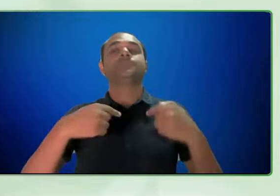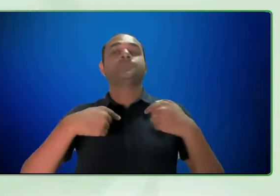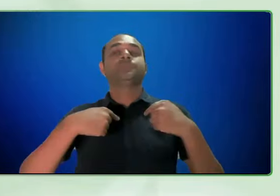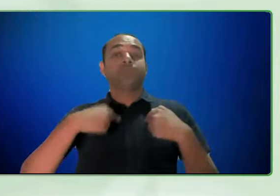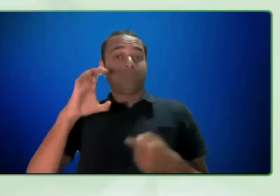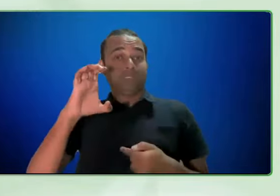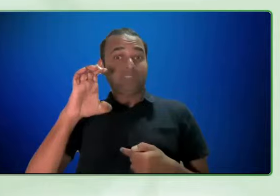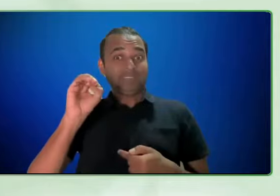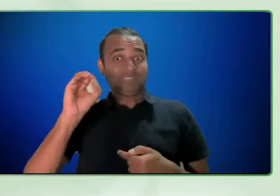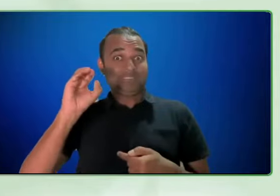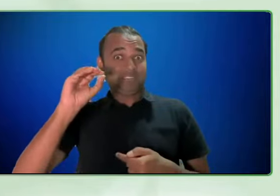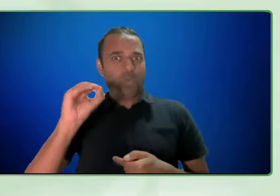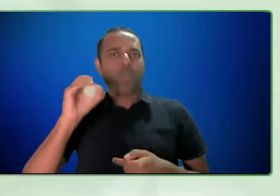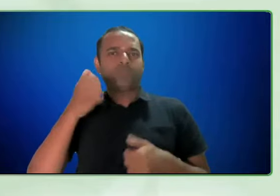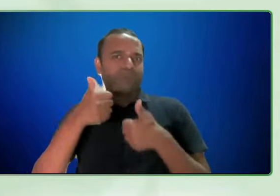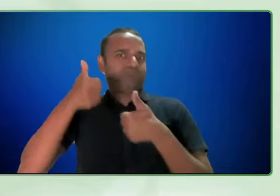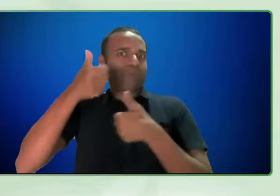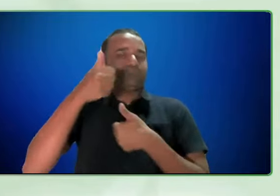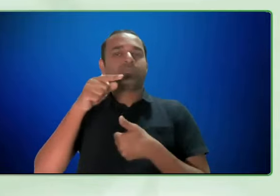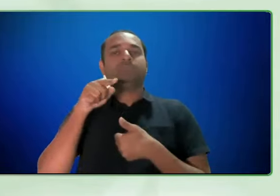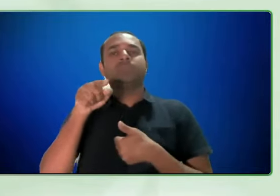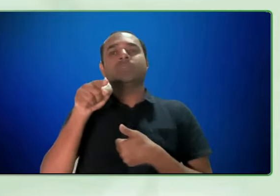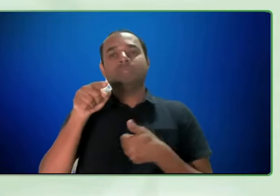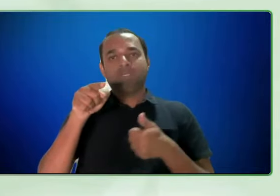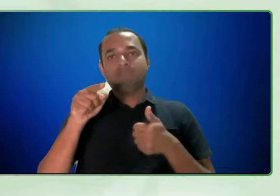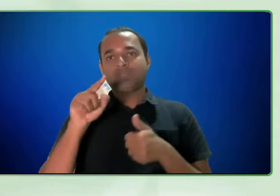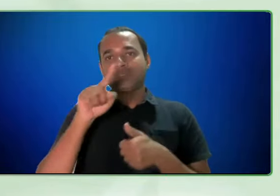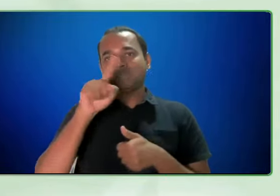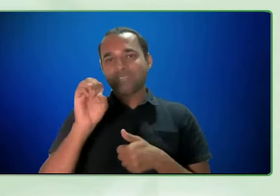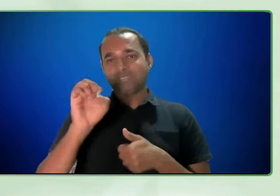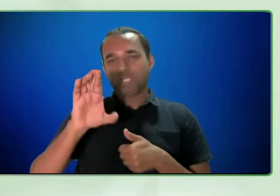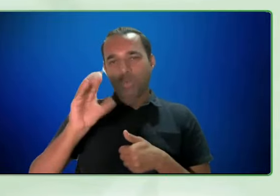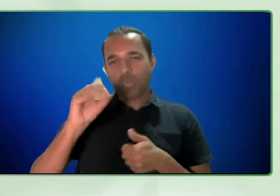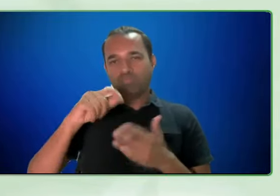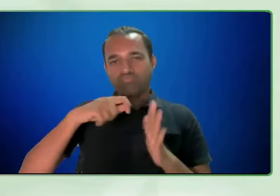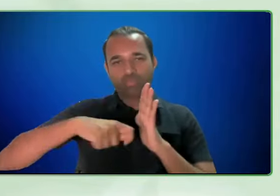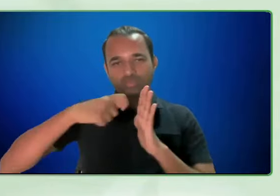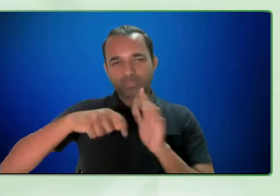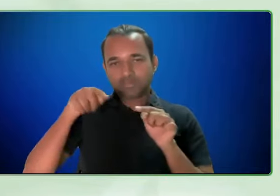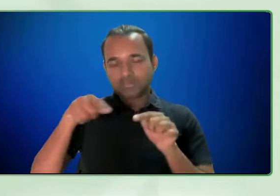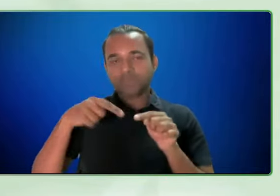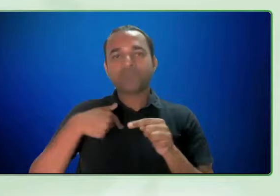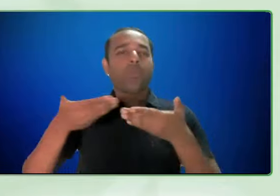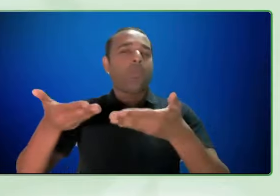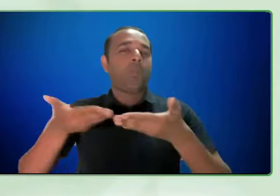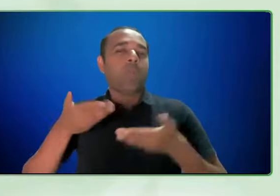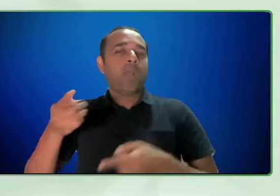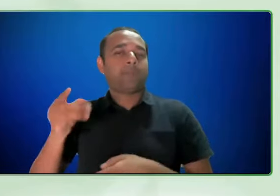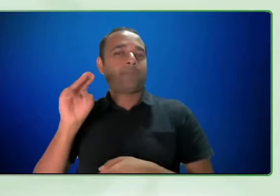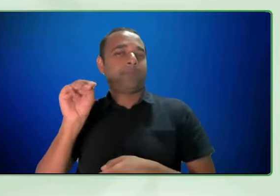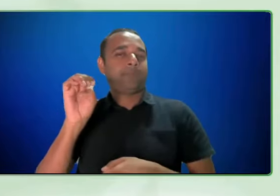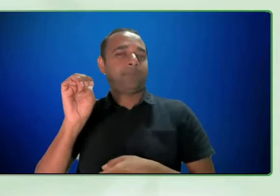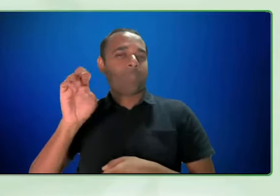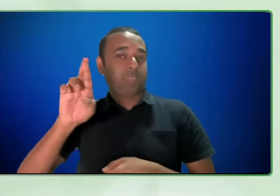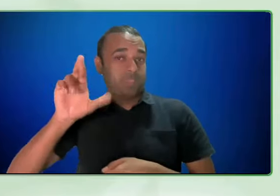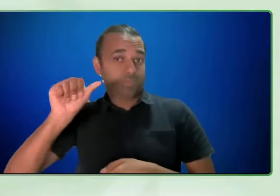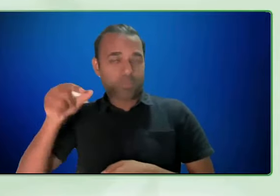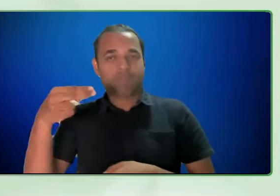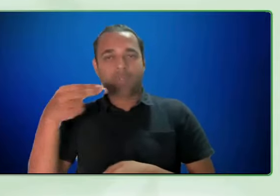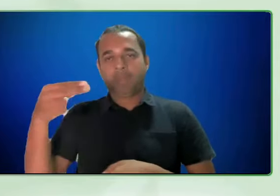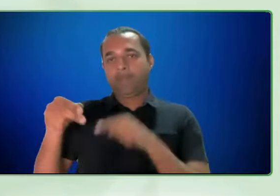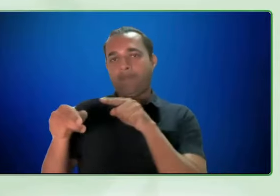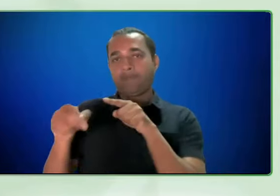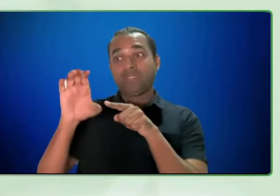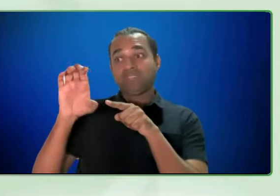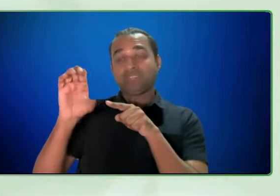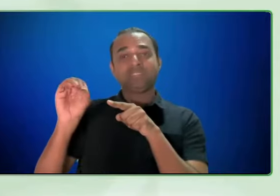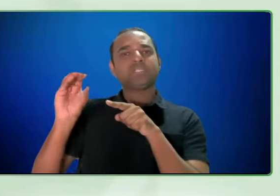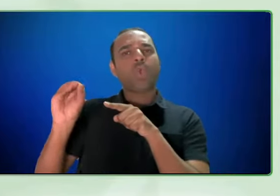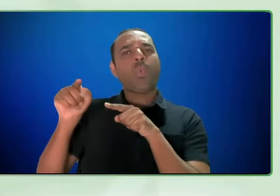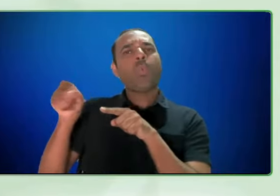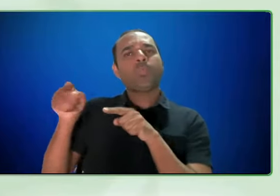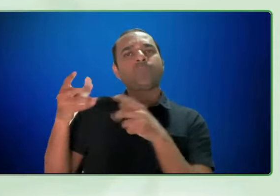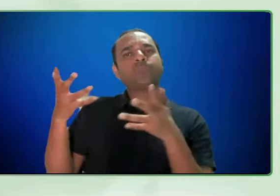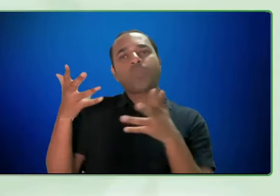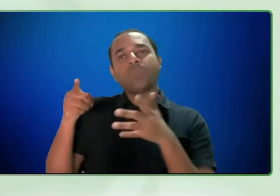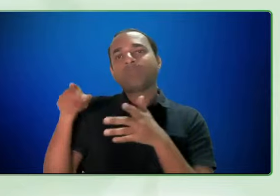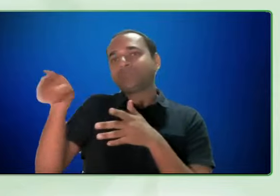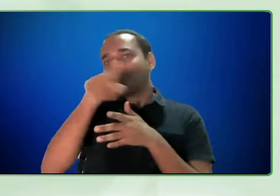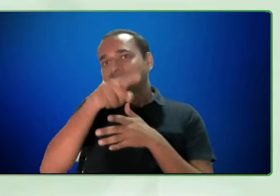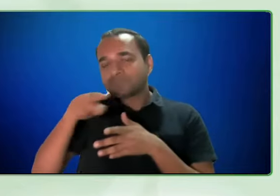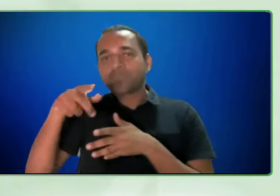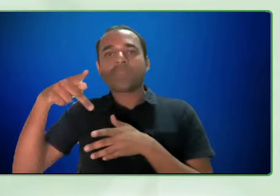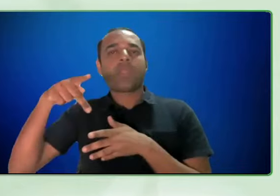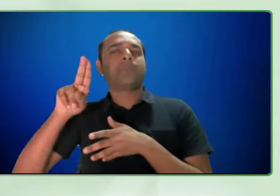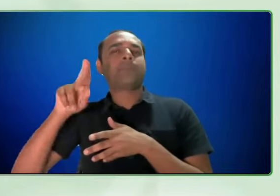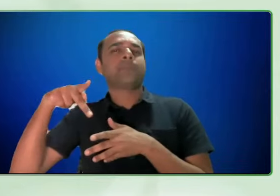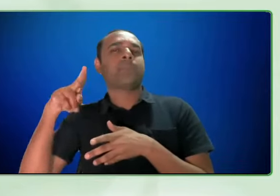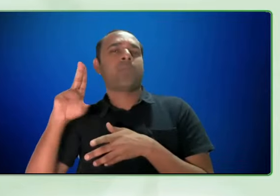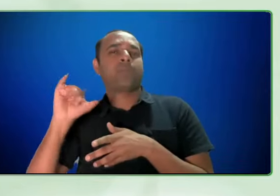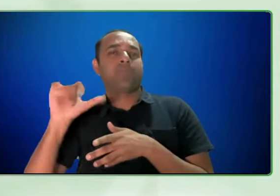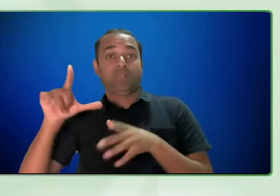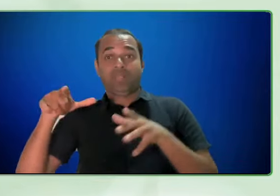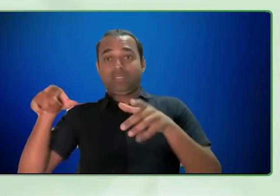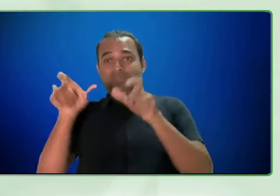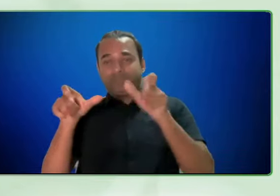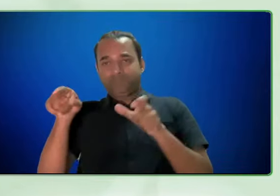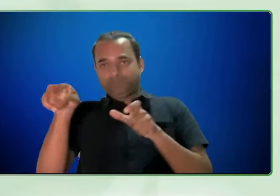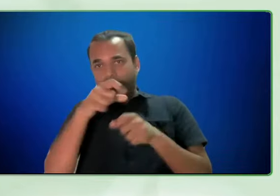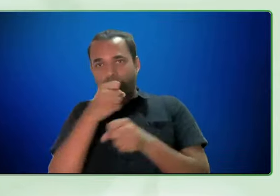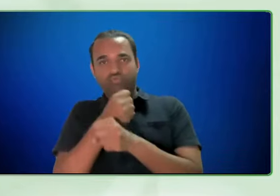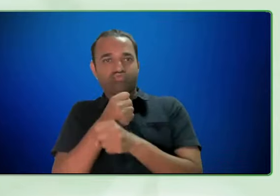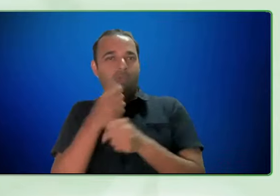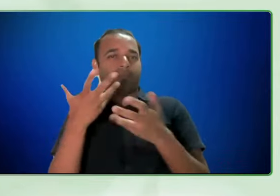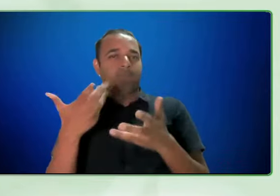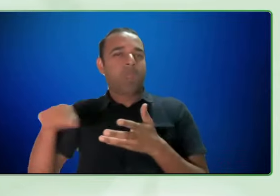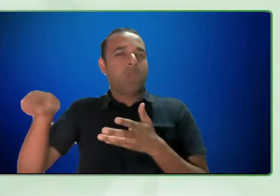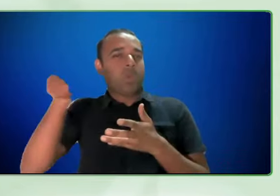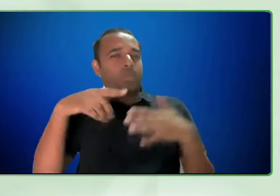most outstanding NGO and working with us on Zero Budget India. I will hand over to Meera Shenoy.